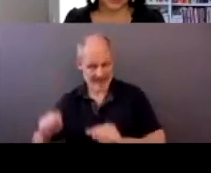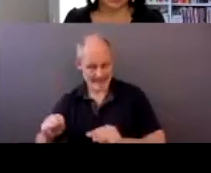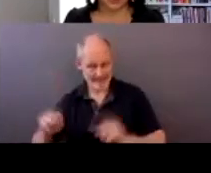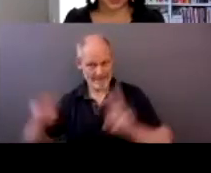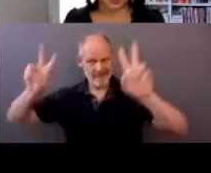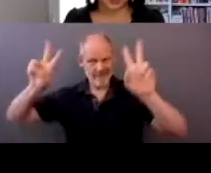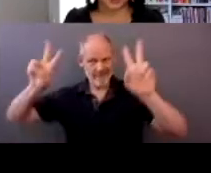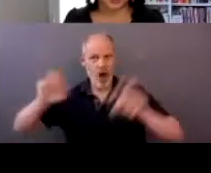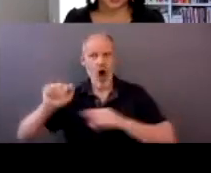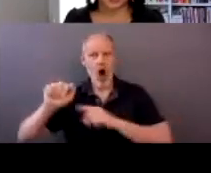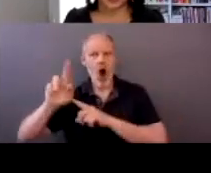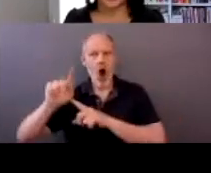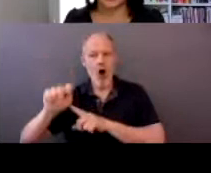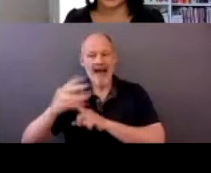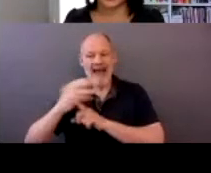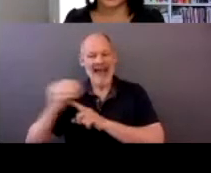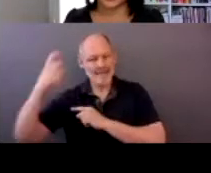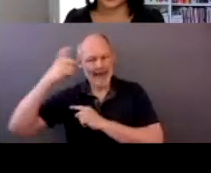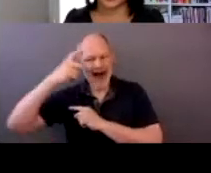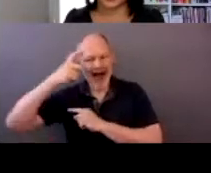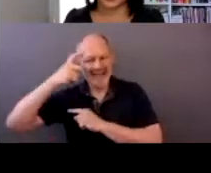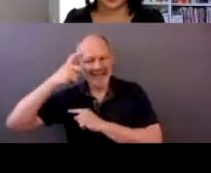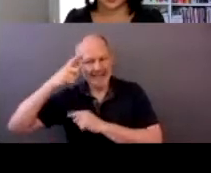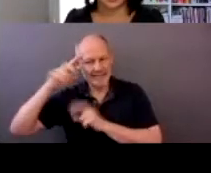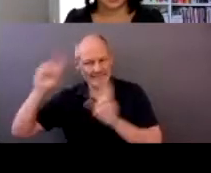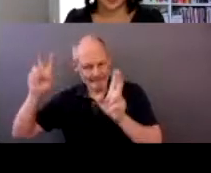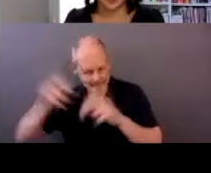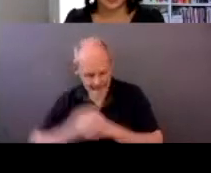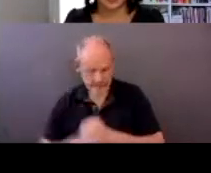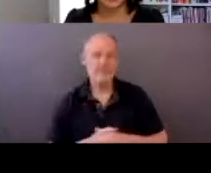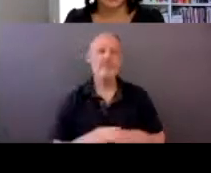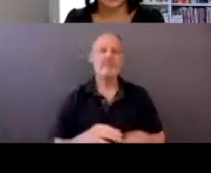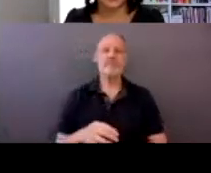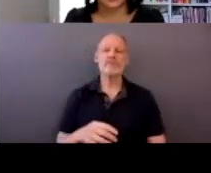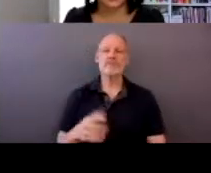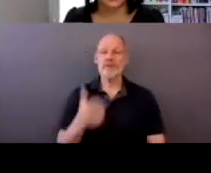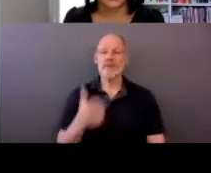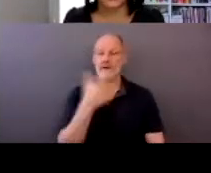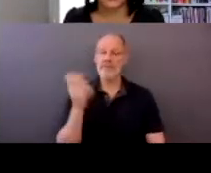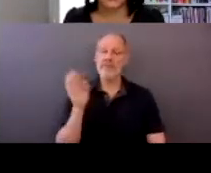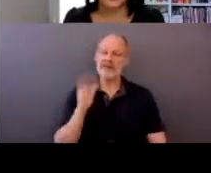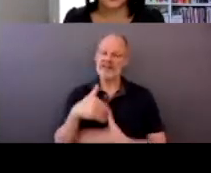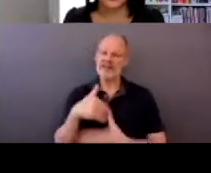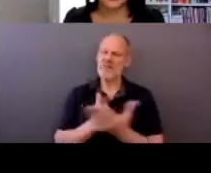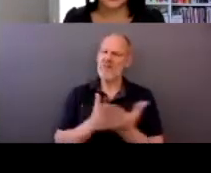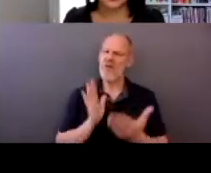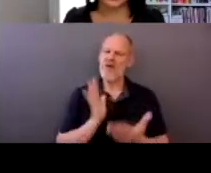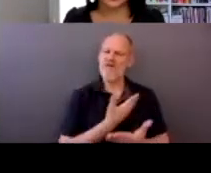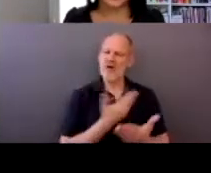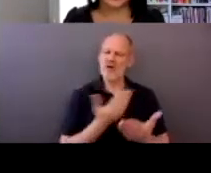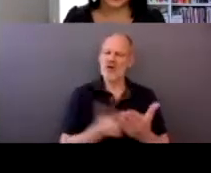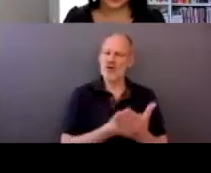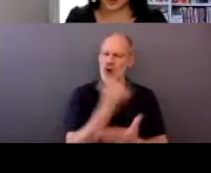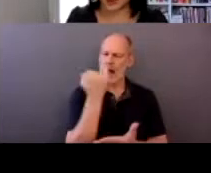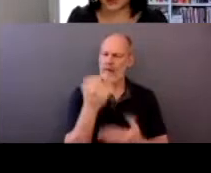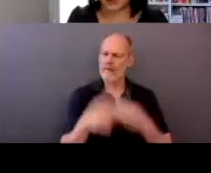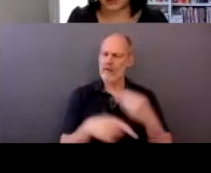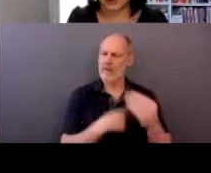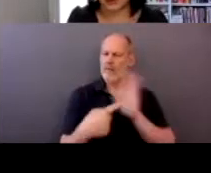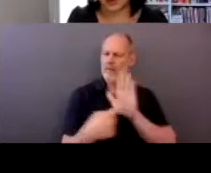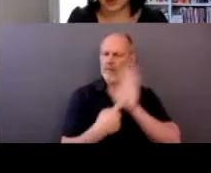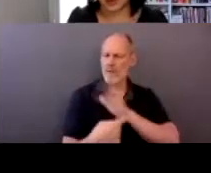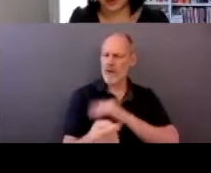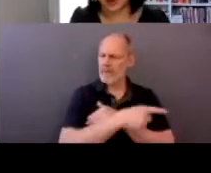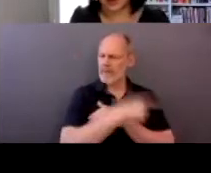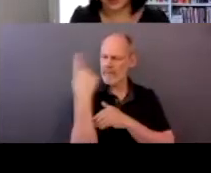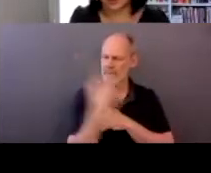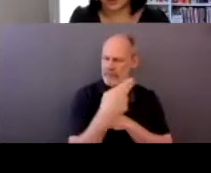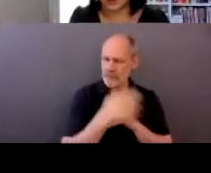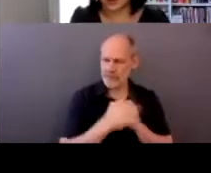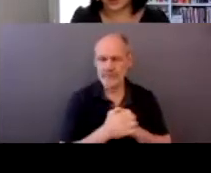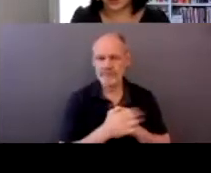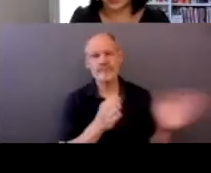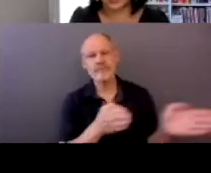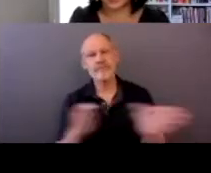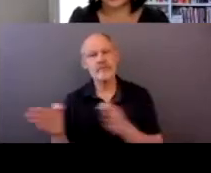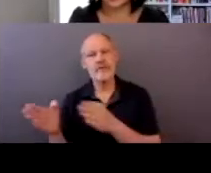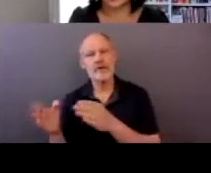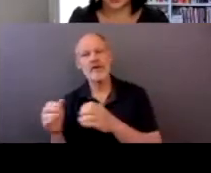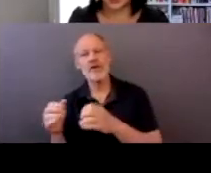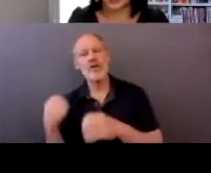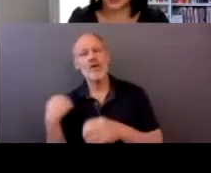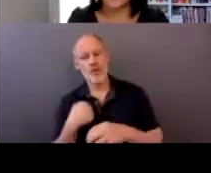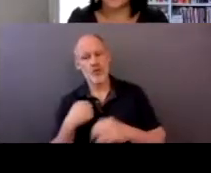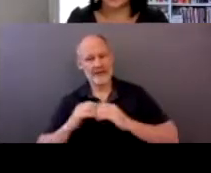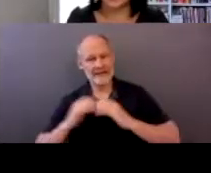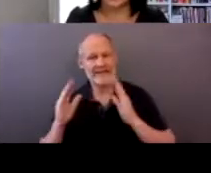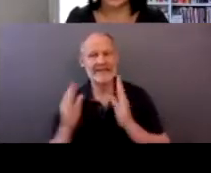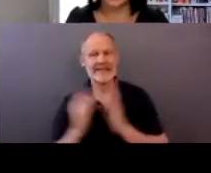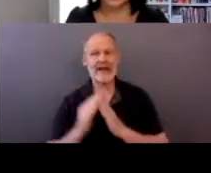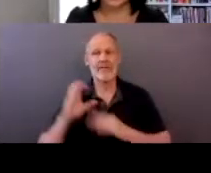reach more people in light of our new exhibition reflections. We also have artwork discussions in